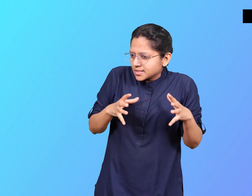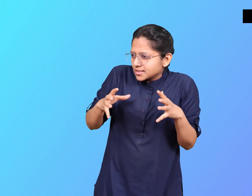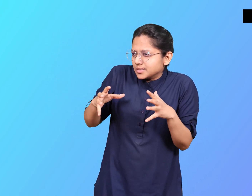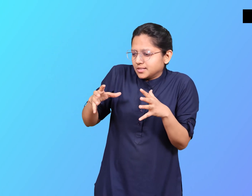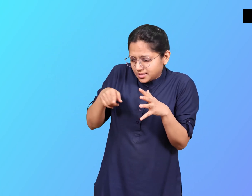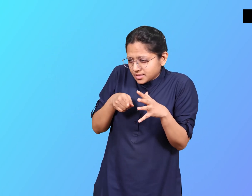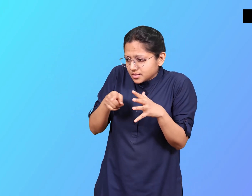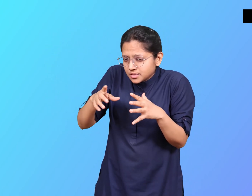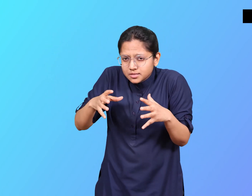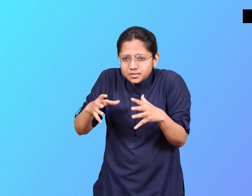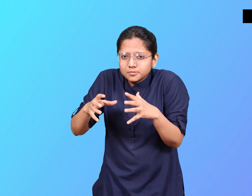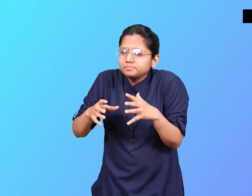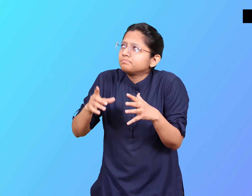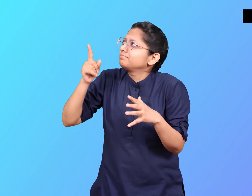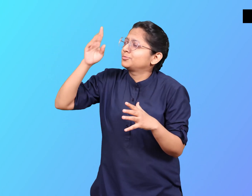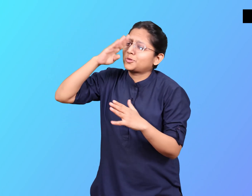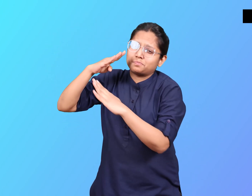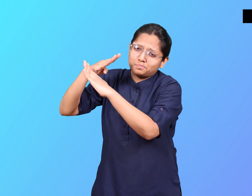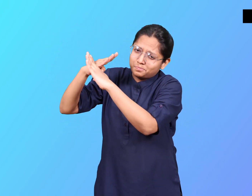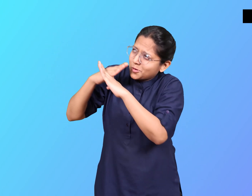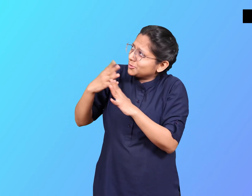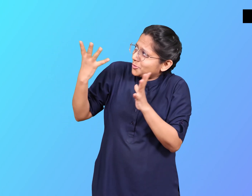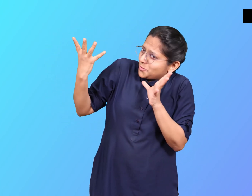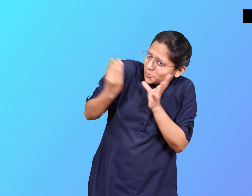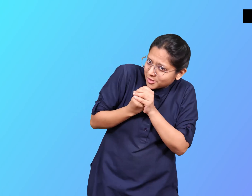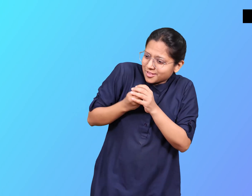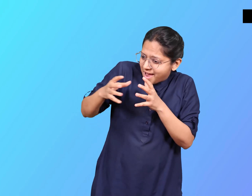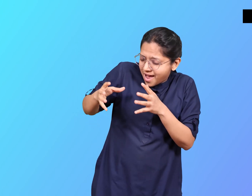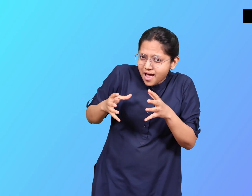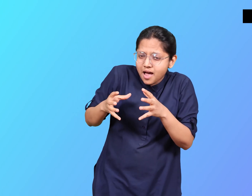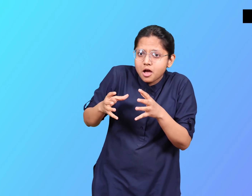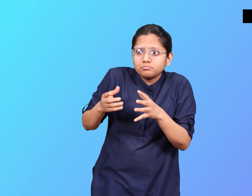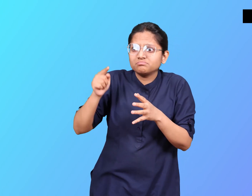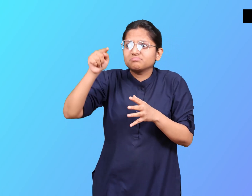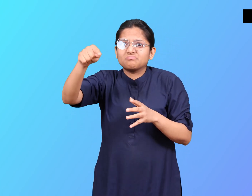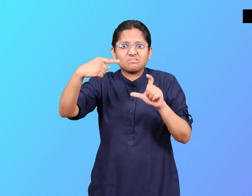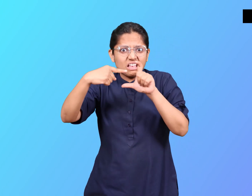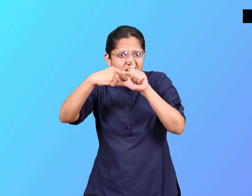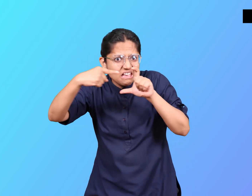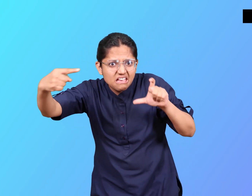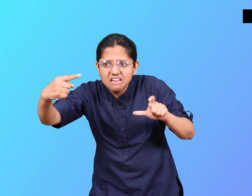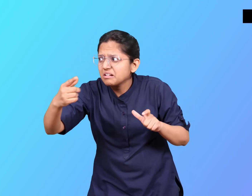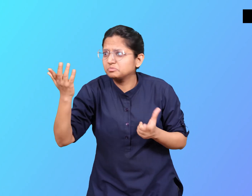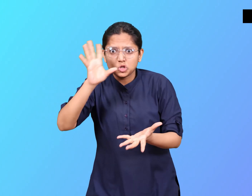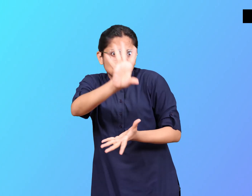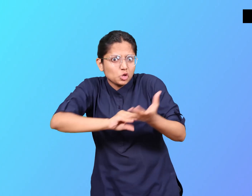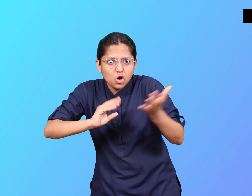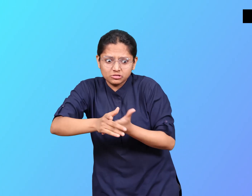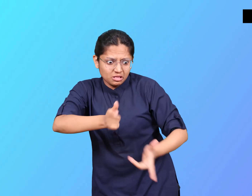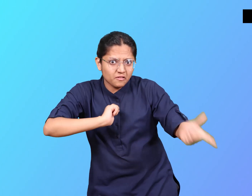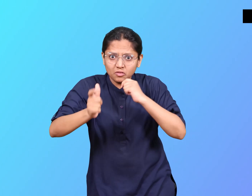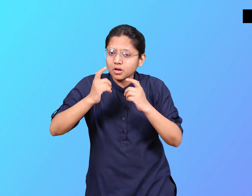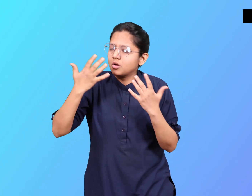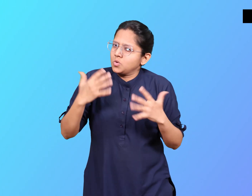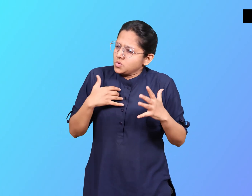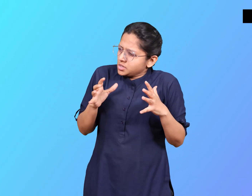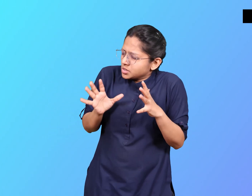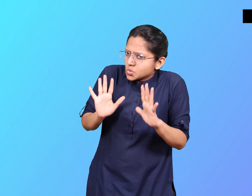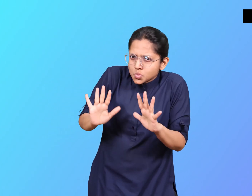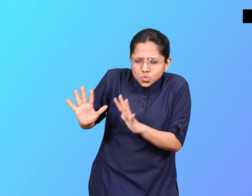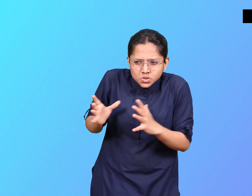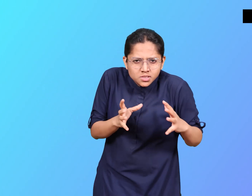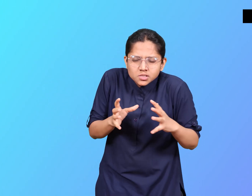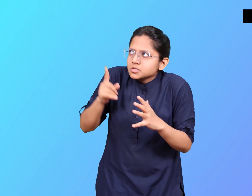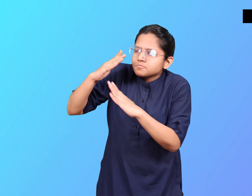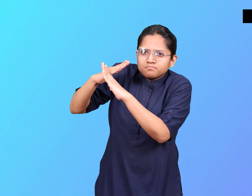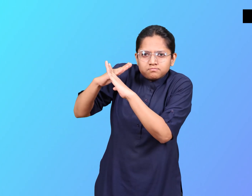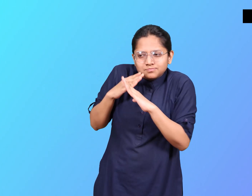God was with us, and he protected us from enemies and robbers along the way.